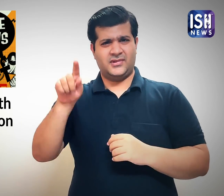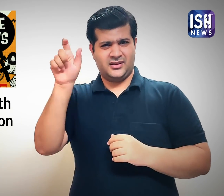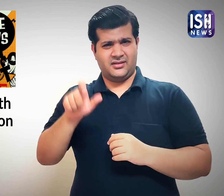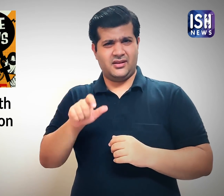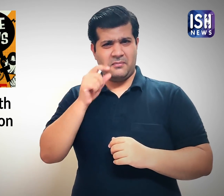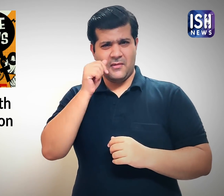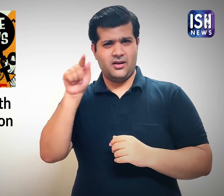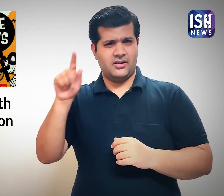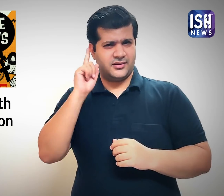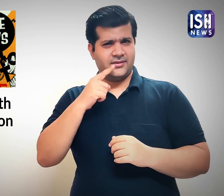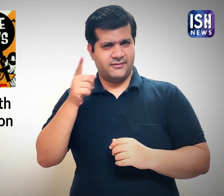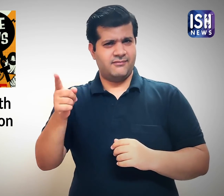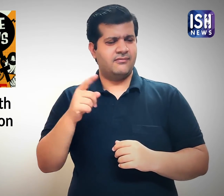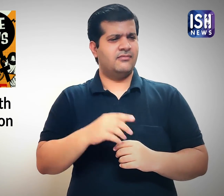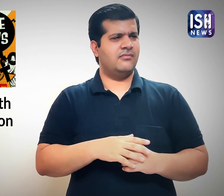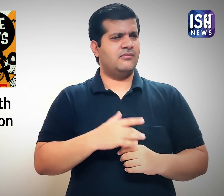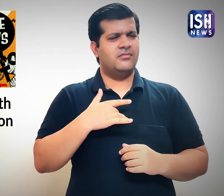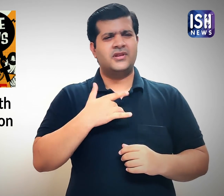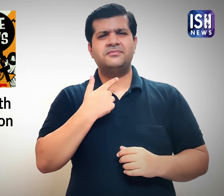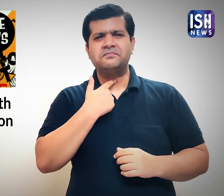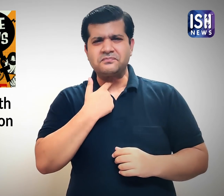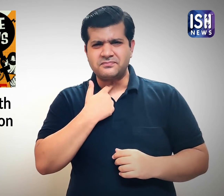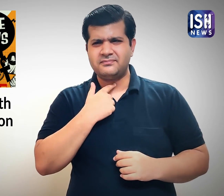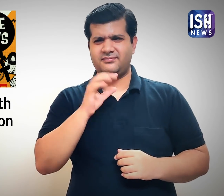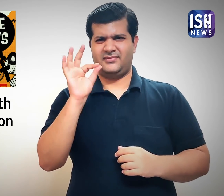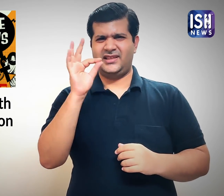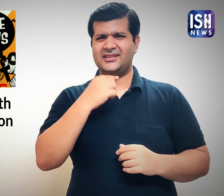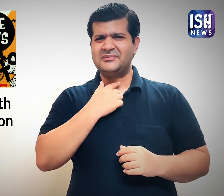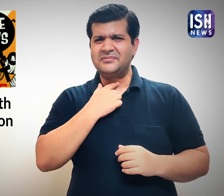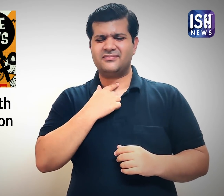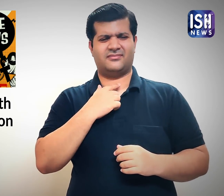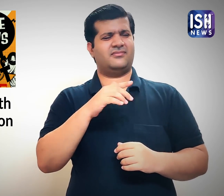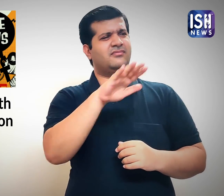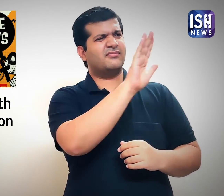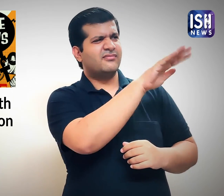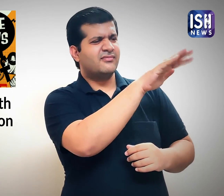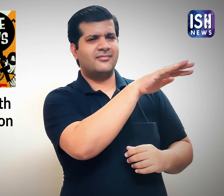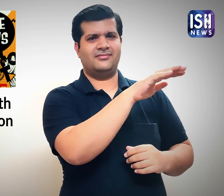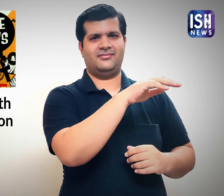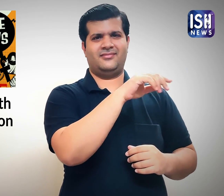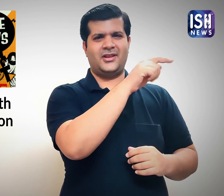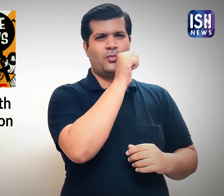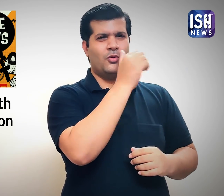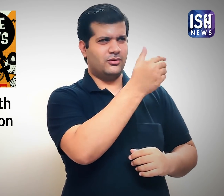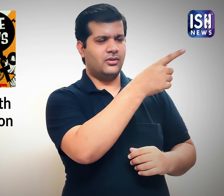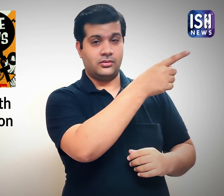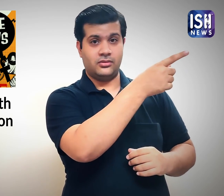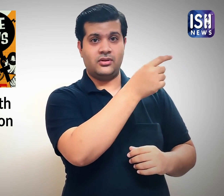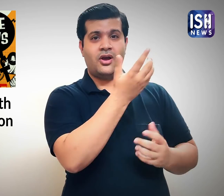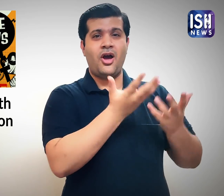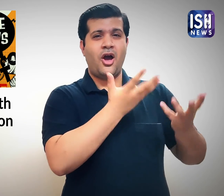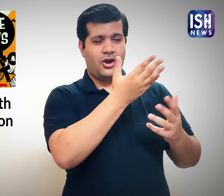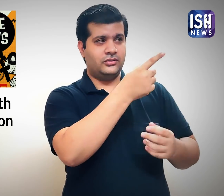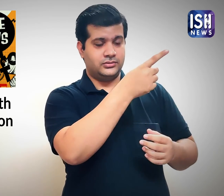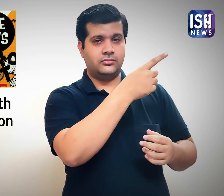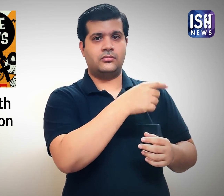A Deaf man had an itch in his throat and asked for hot water.